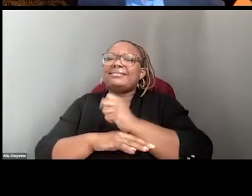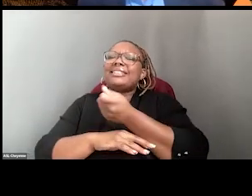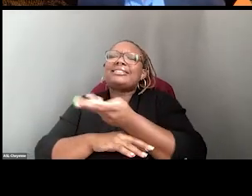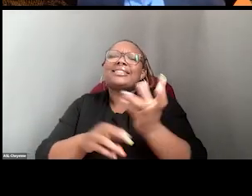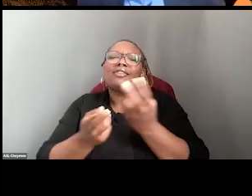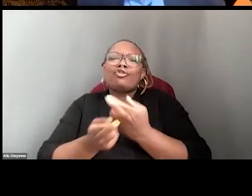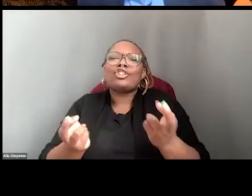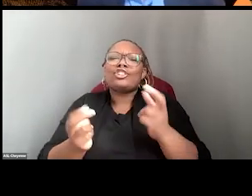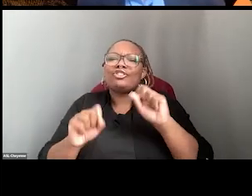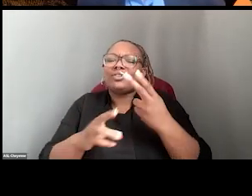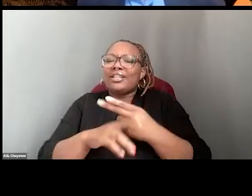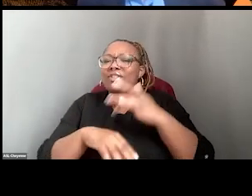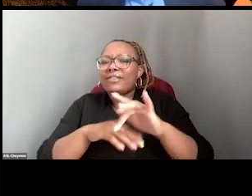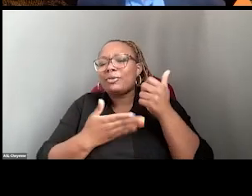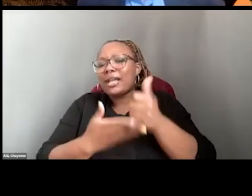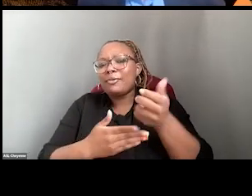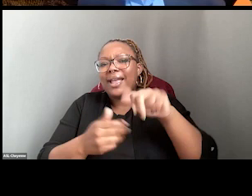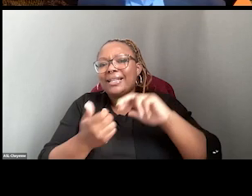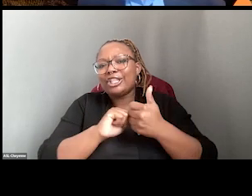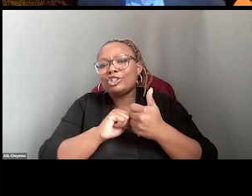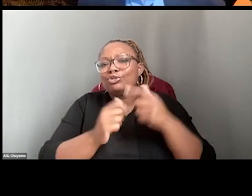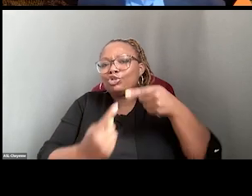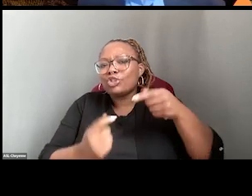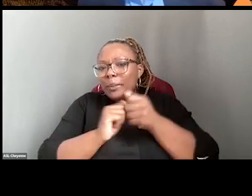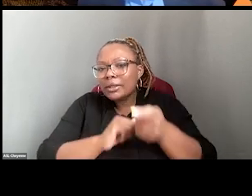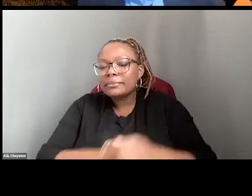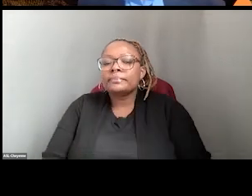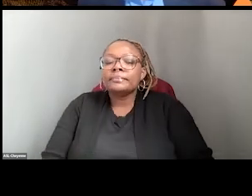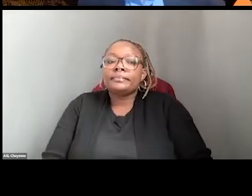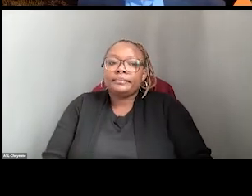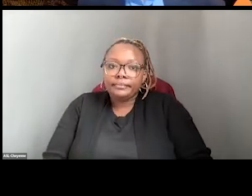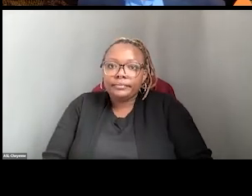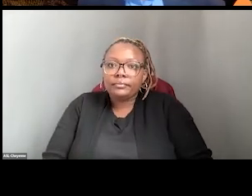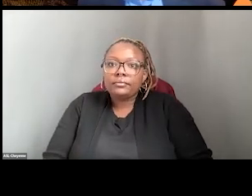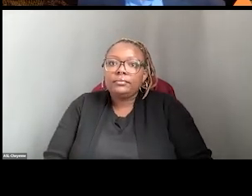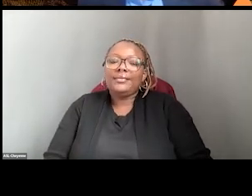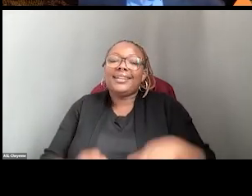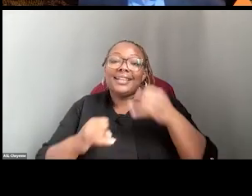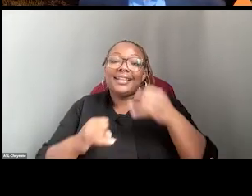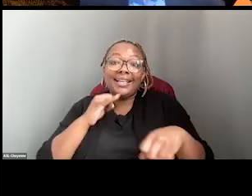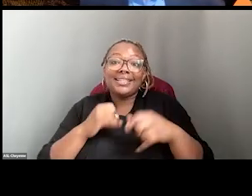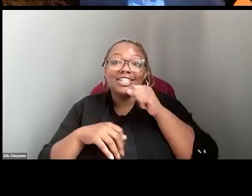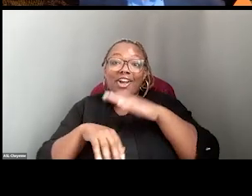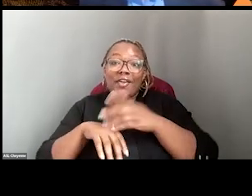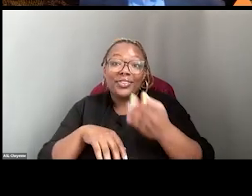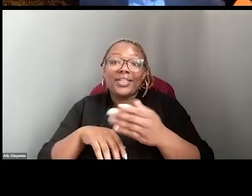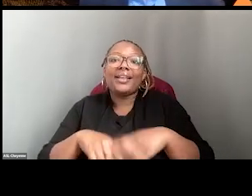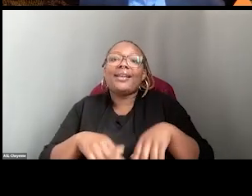The last thing that I will say that even though it's not really on here is document, document, document.